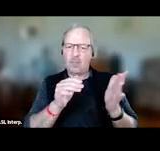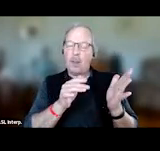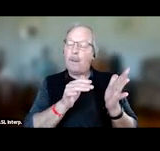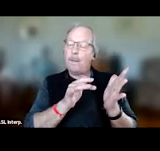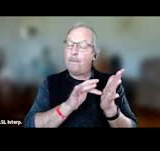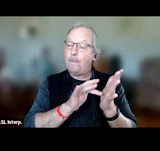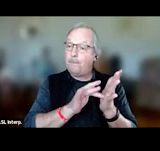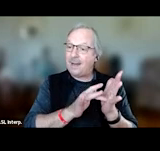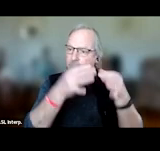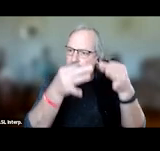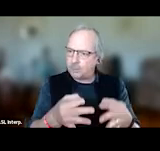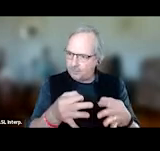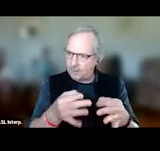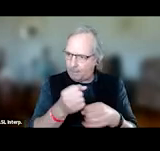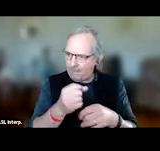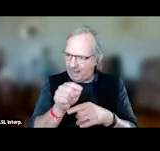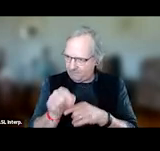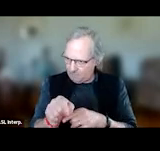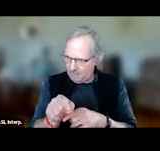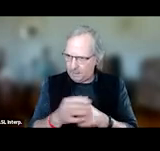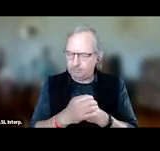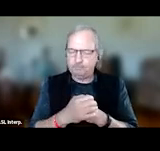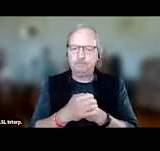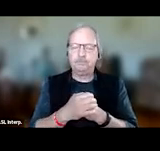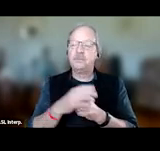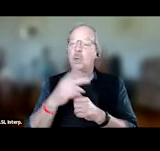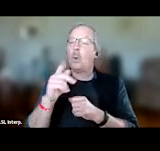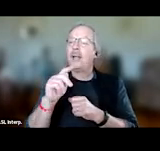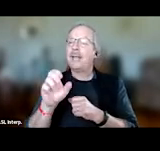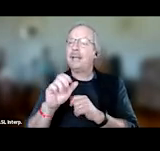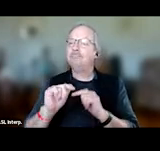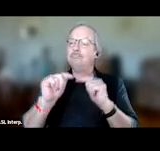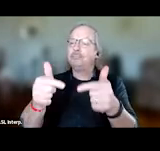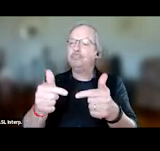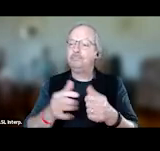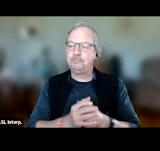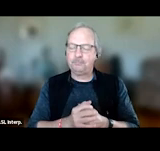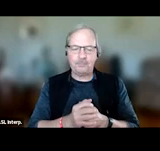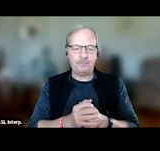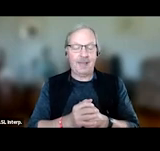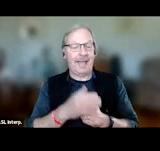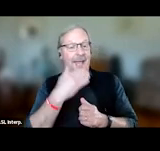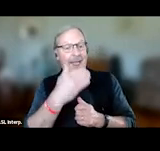So Kate, take it away. Okay, well thank you to SOAR TA Center